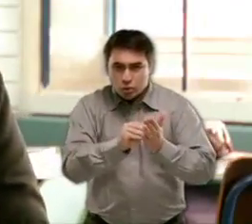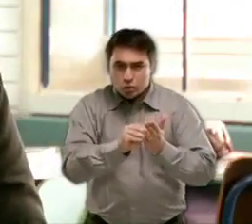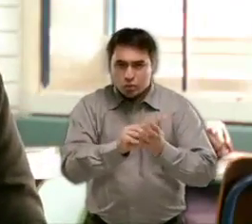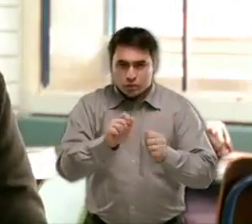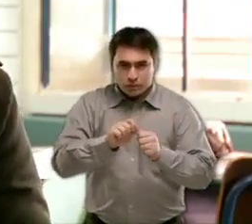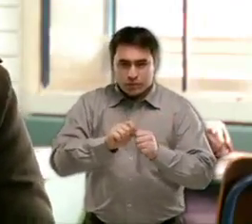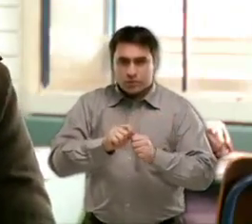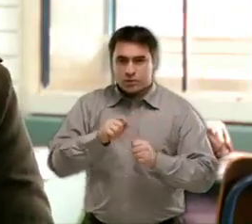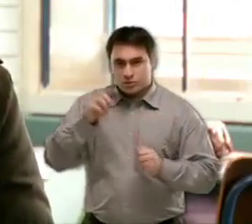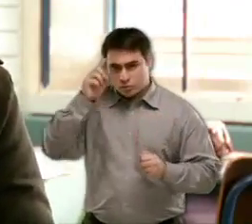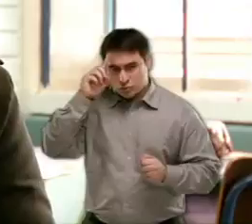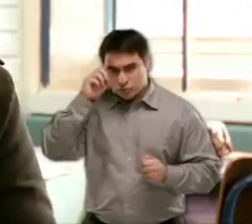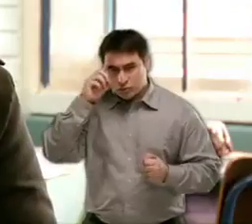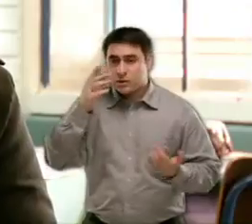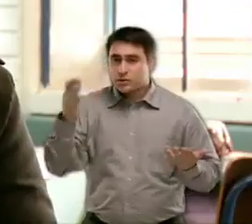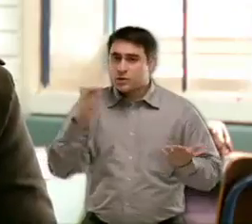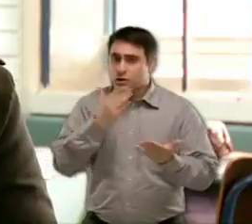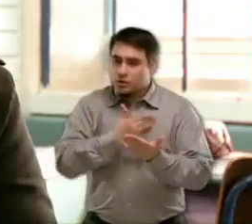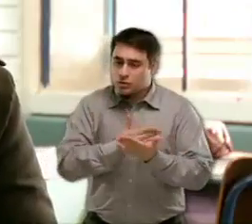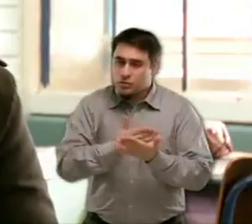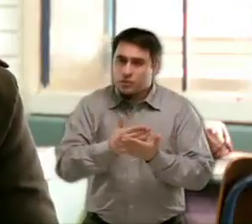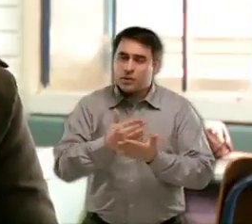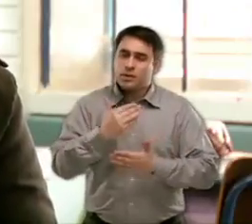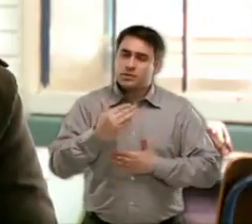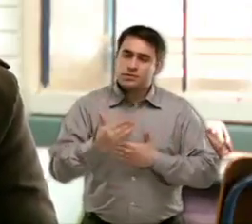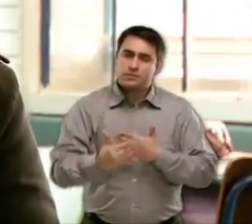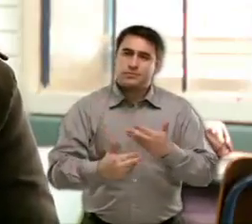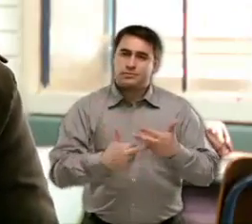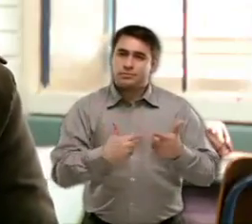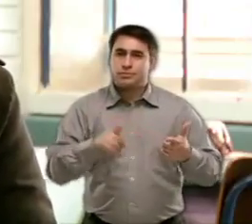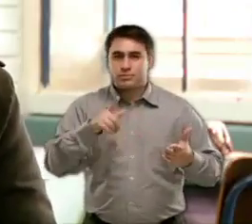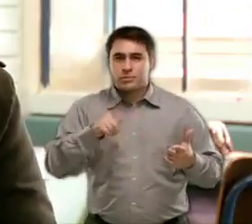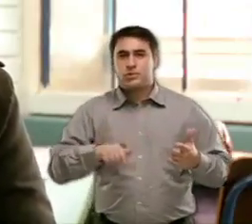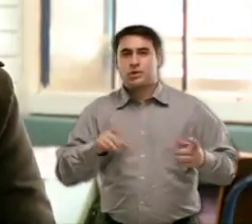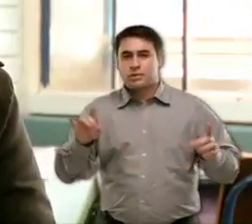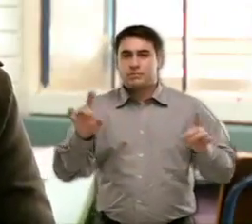but he begins to sketch a few things. That means progress to us. This used to be the teacher's worst nightmare.